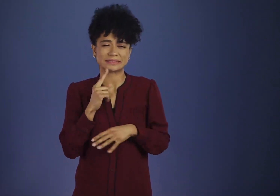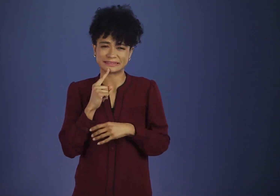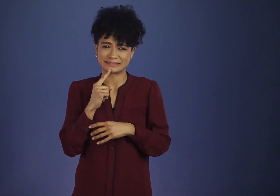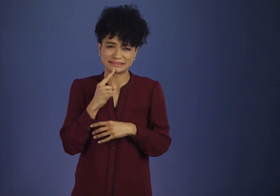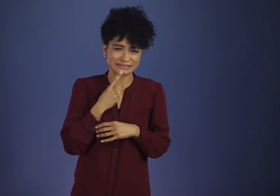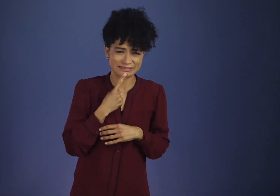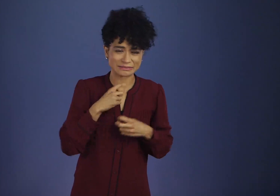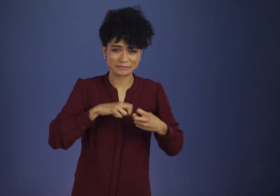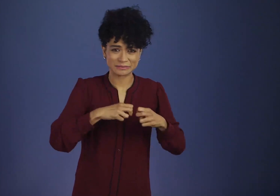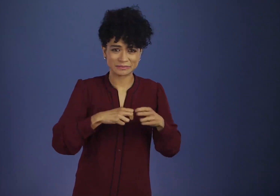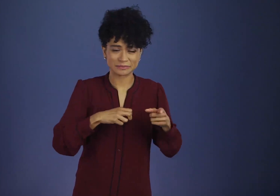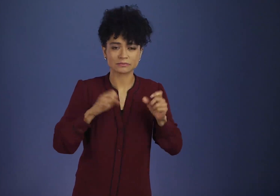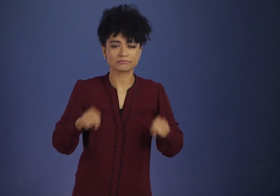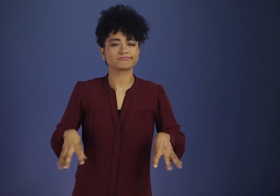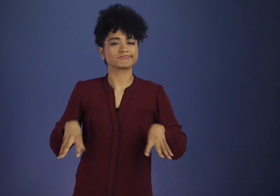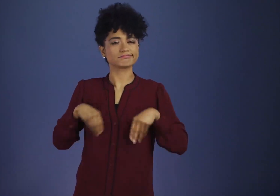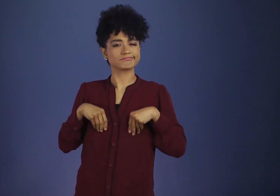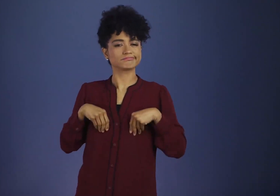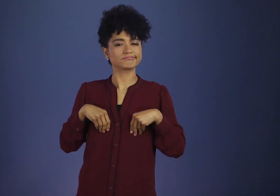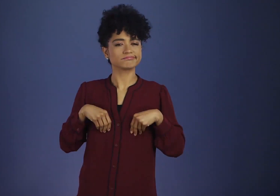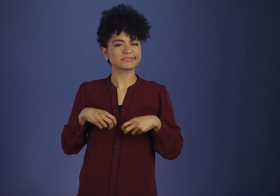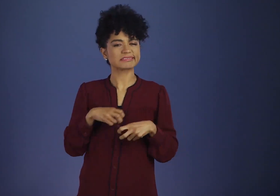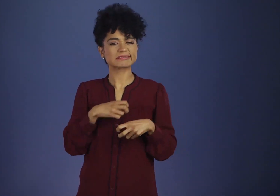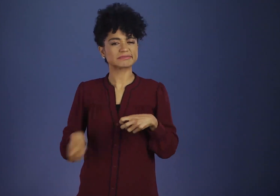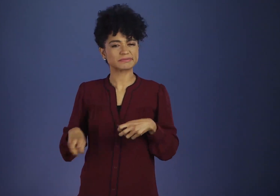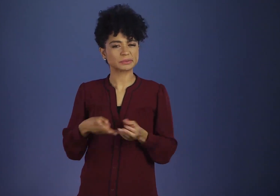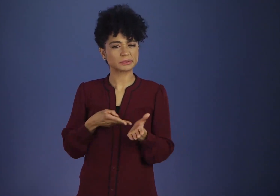could swallow and digest this unpalatable truth.